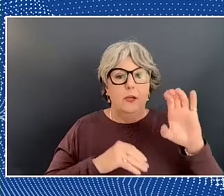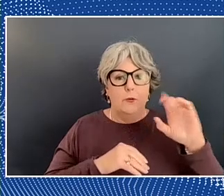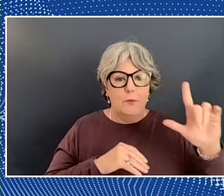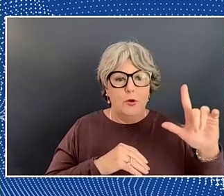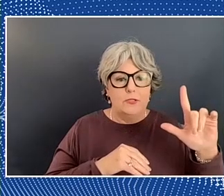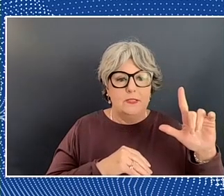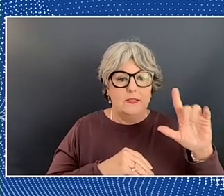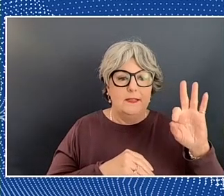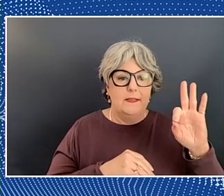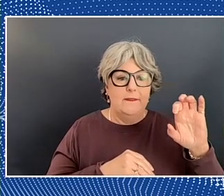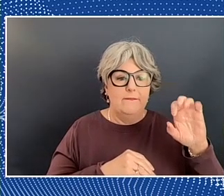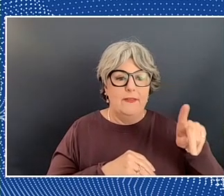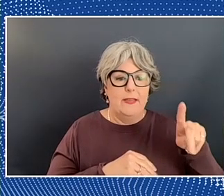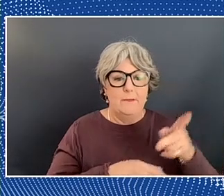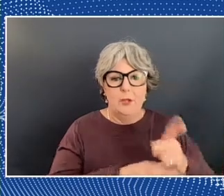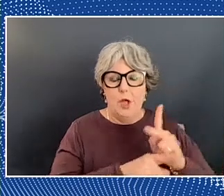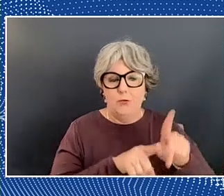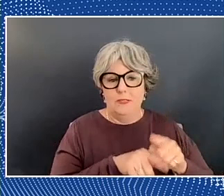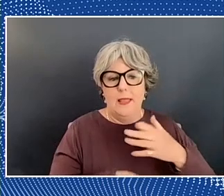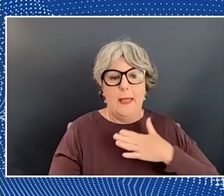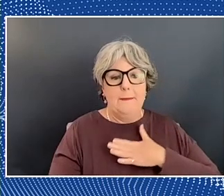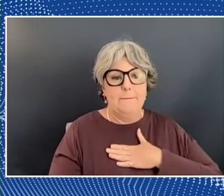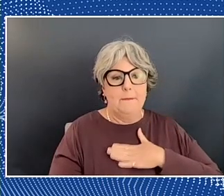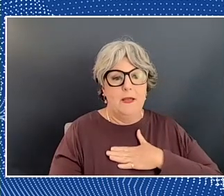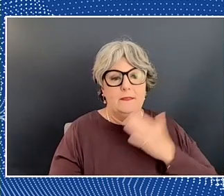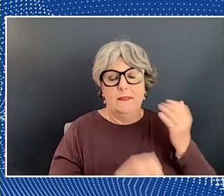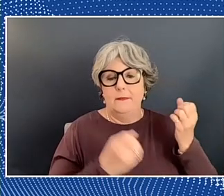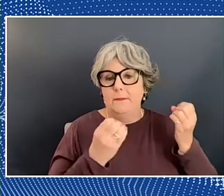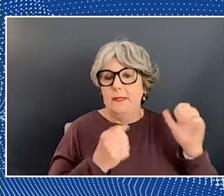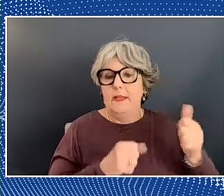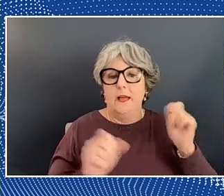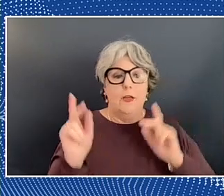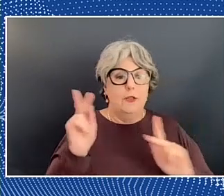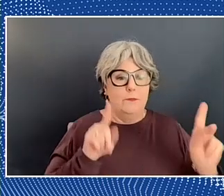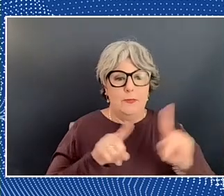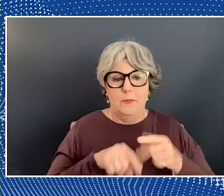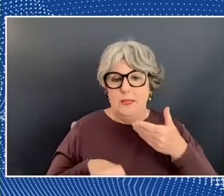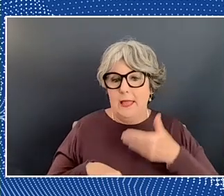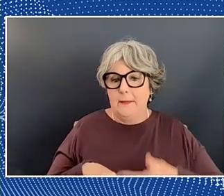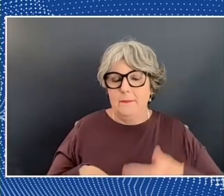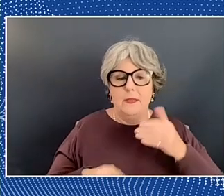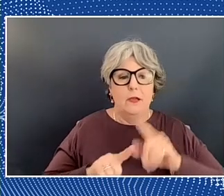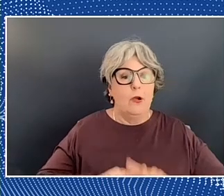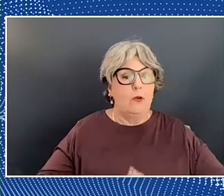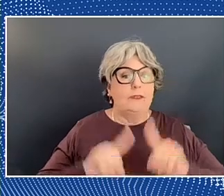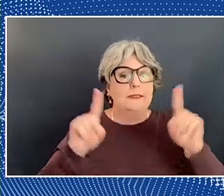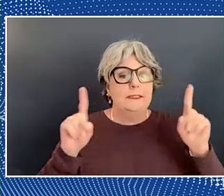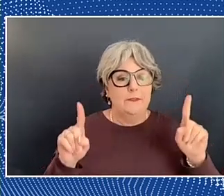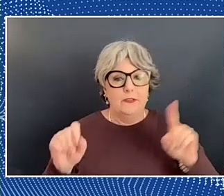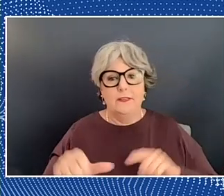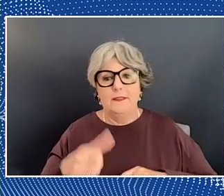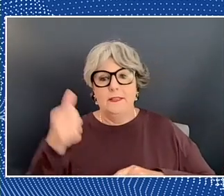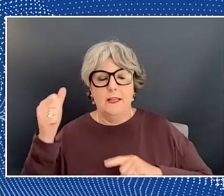loans like mine and like thousands of other people like me, are treated differently than other Federal student